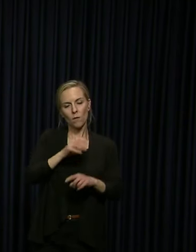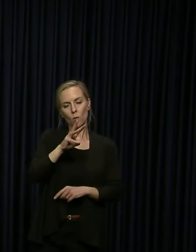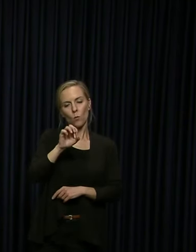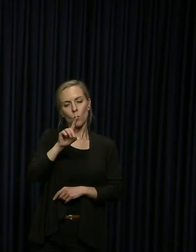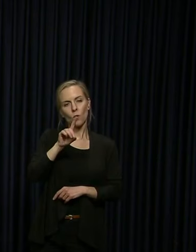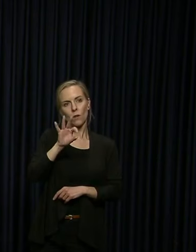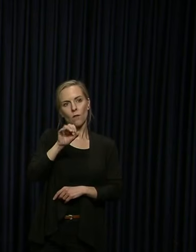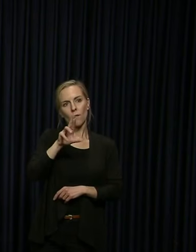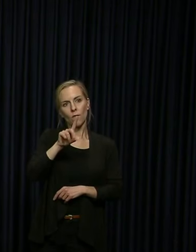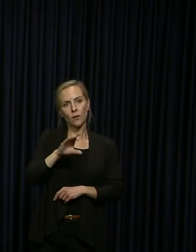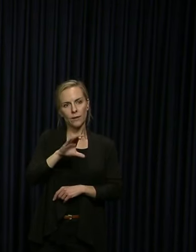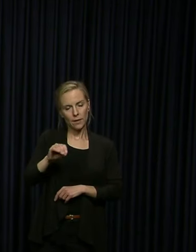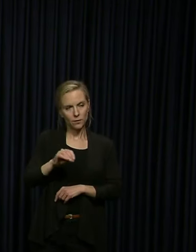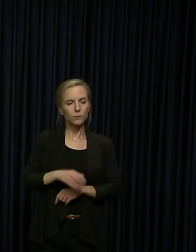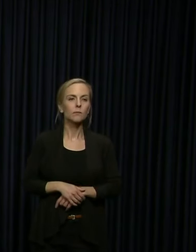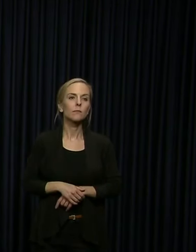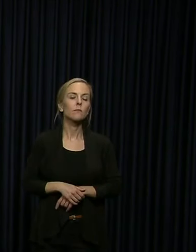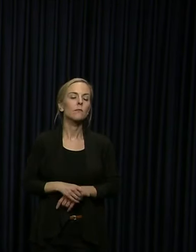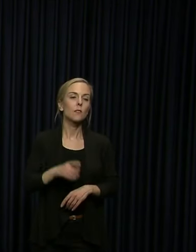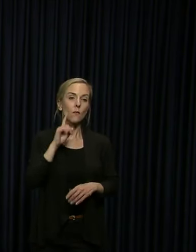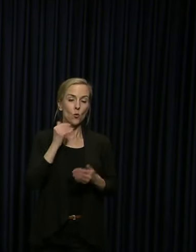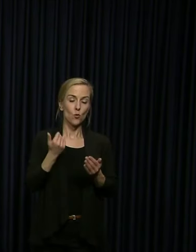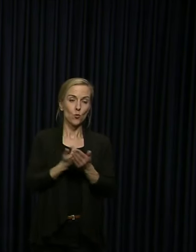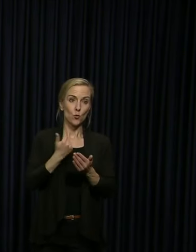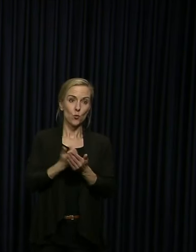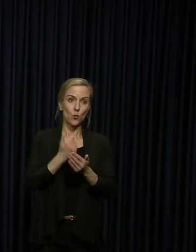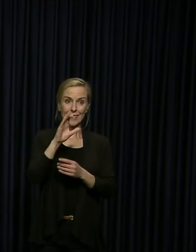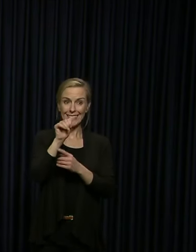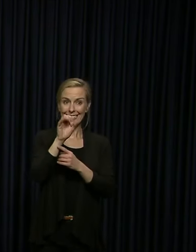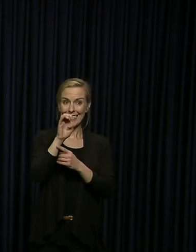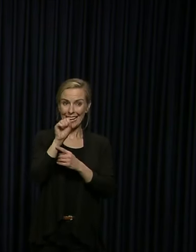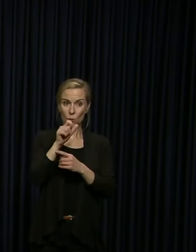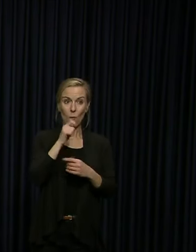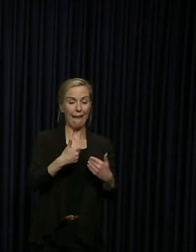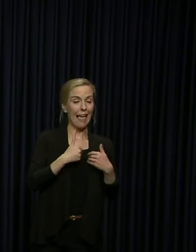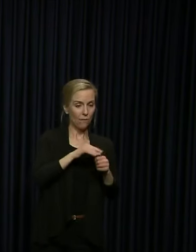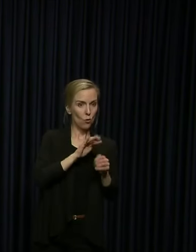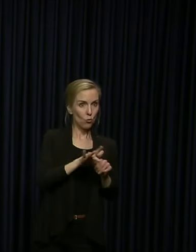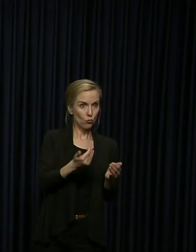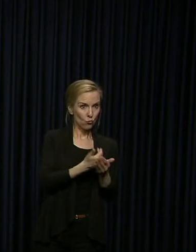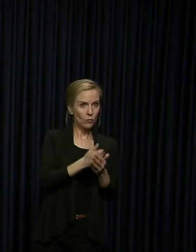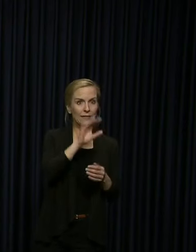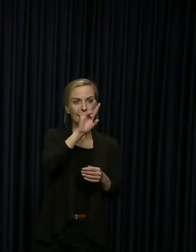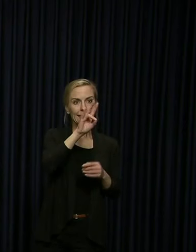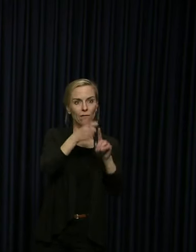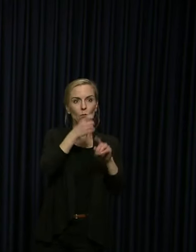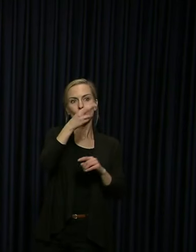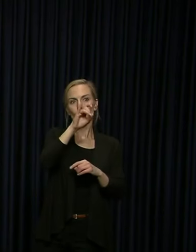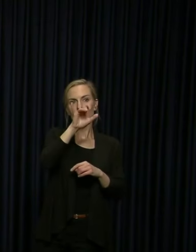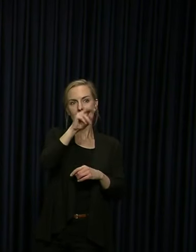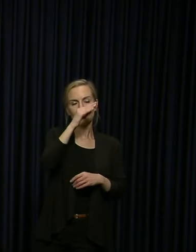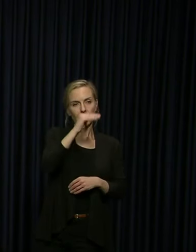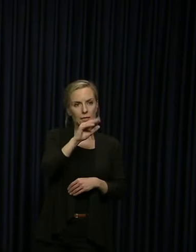WATKINS. AND SO I'LL START TO MY LEFT AND WE'LL TAKE ONE AND THEN I'LL GO BACK AND FORTH LIKE THAT.